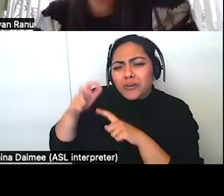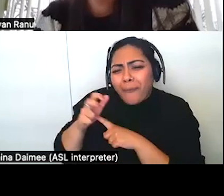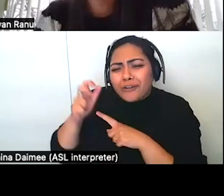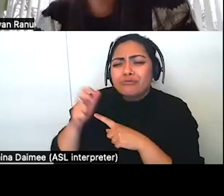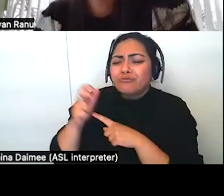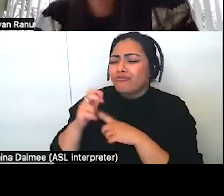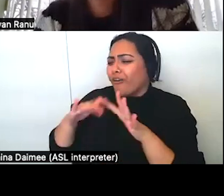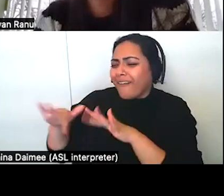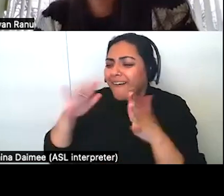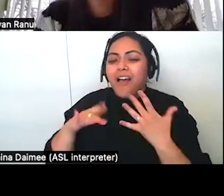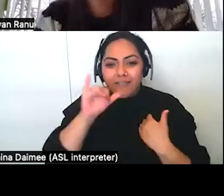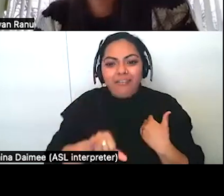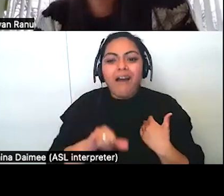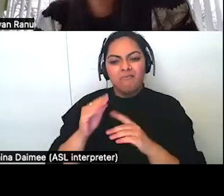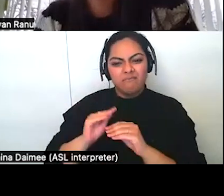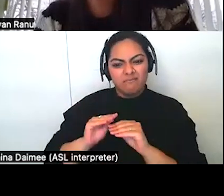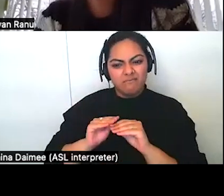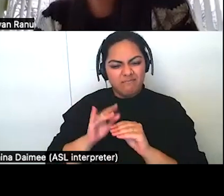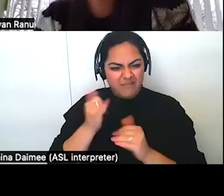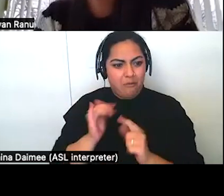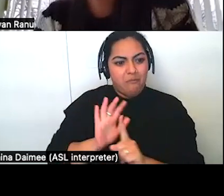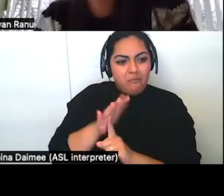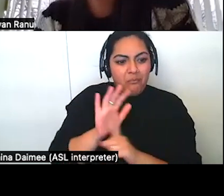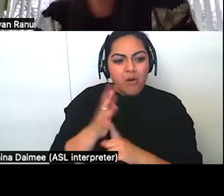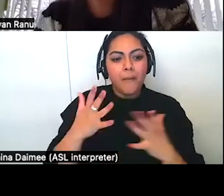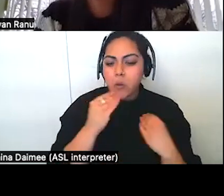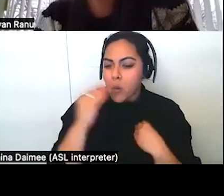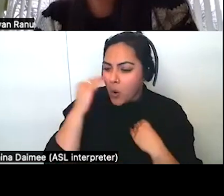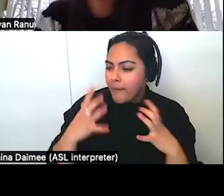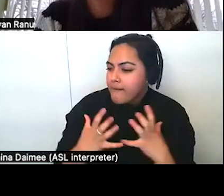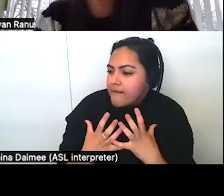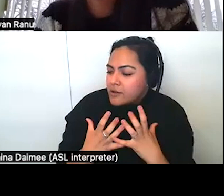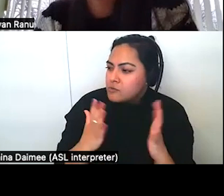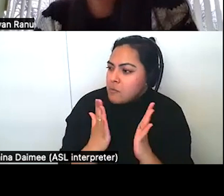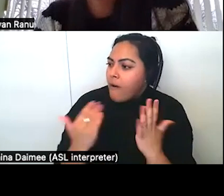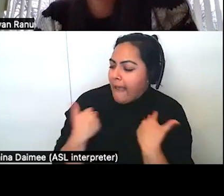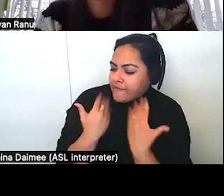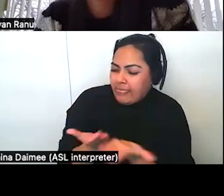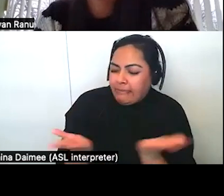As part of those natural ecosystems, mushrooms figure prominently. There's